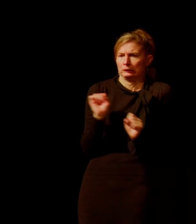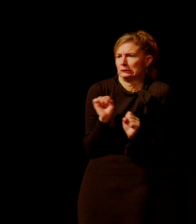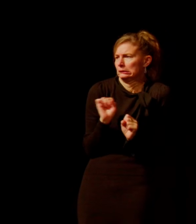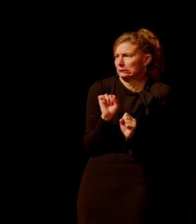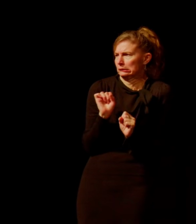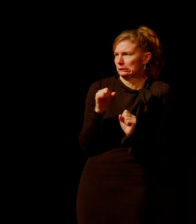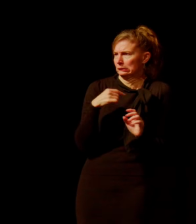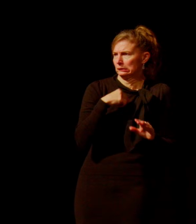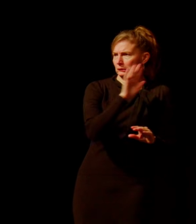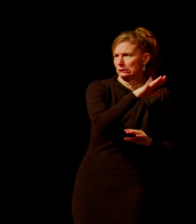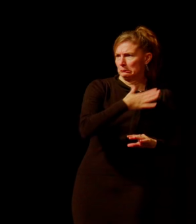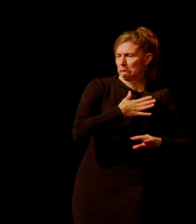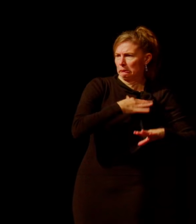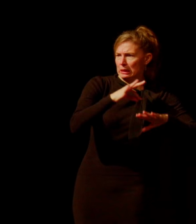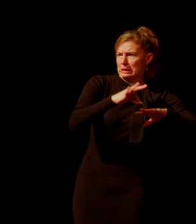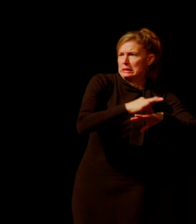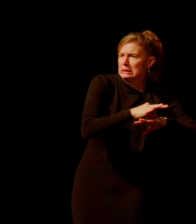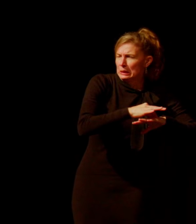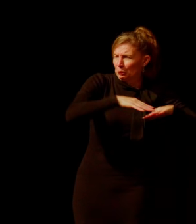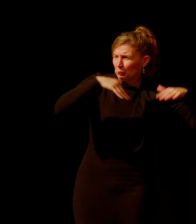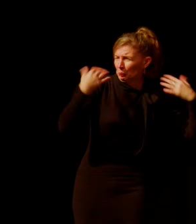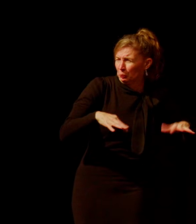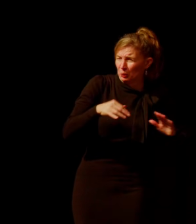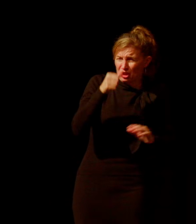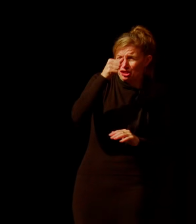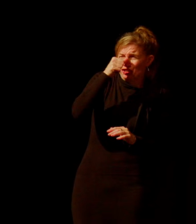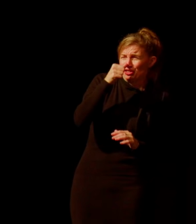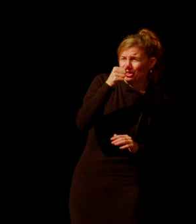to do something that drastic just for her own comfort.